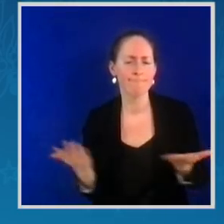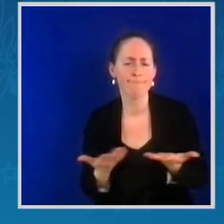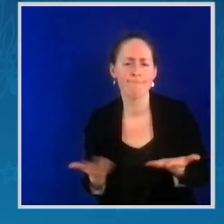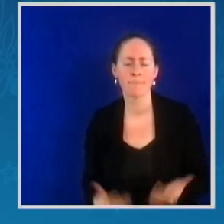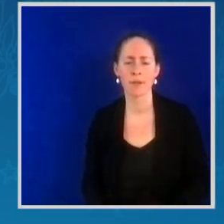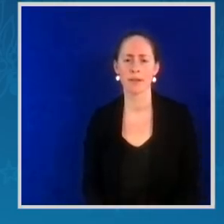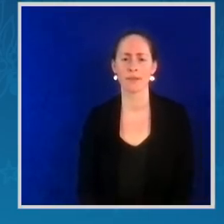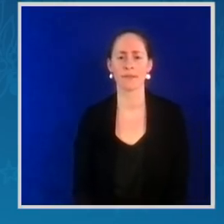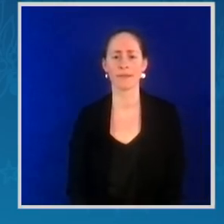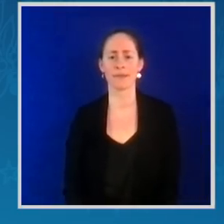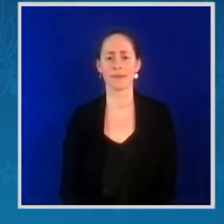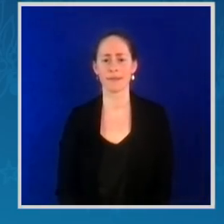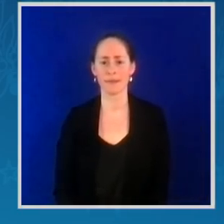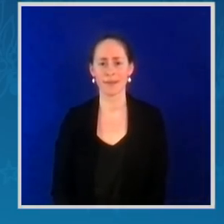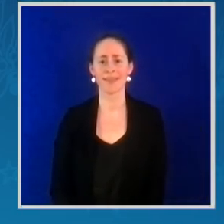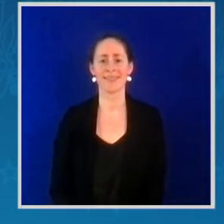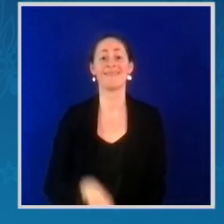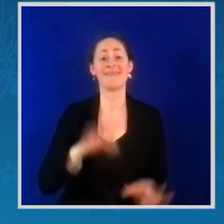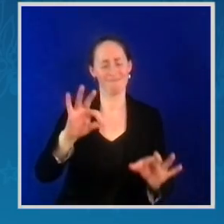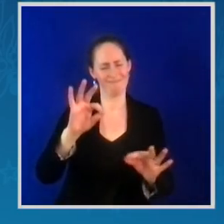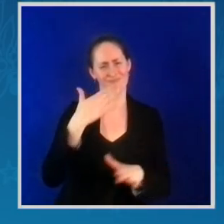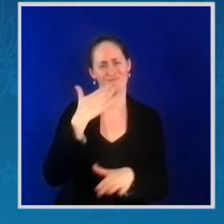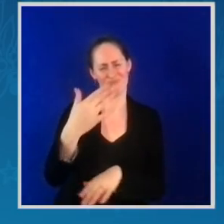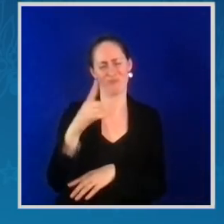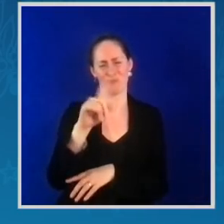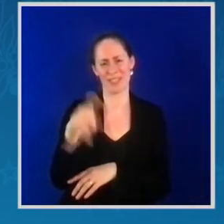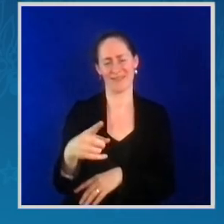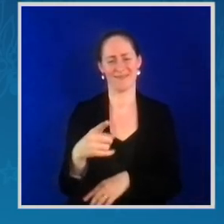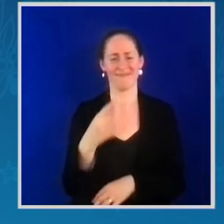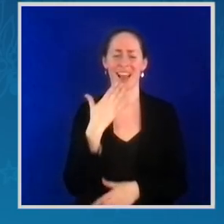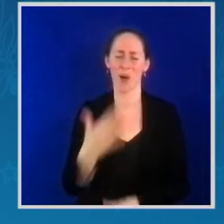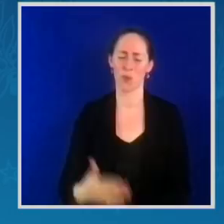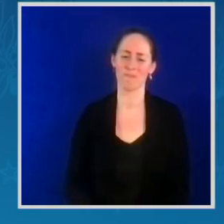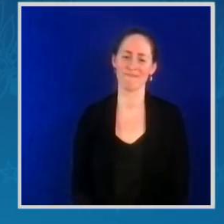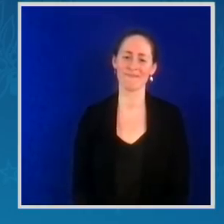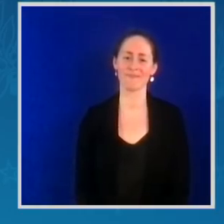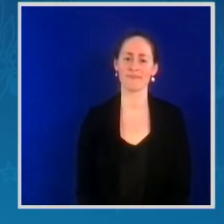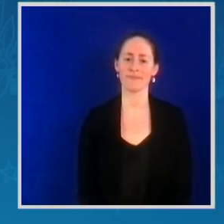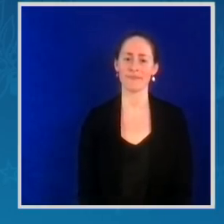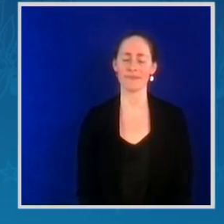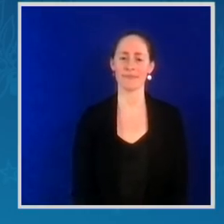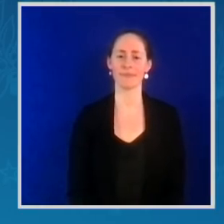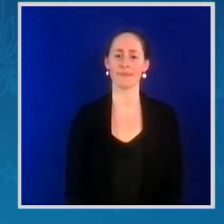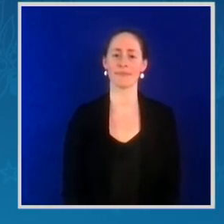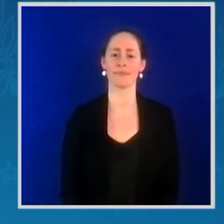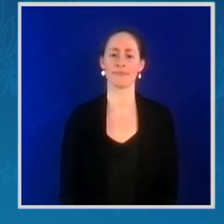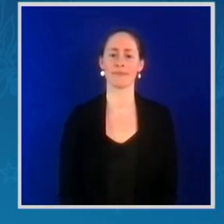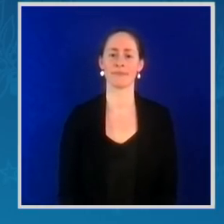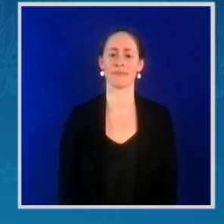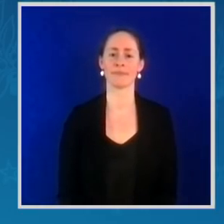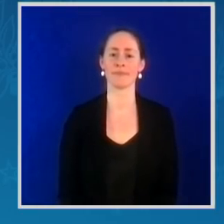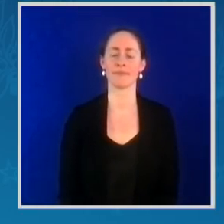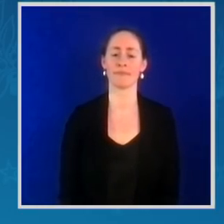I it was actually the subject of both days and a priority for me to convene women leaders